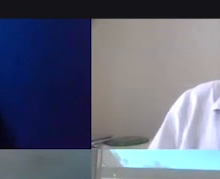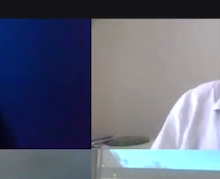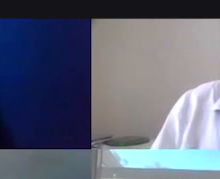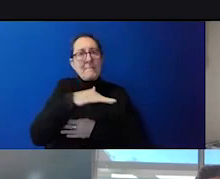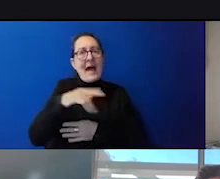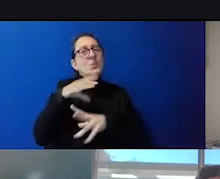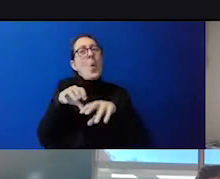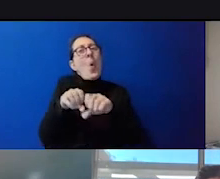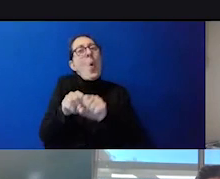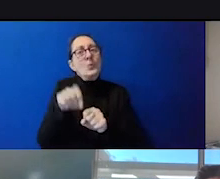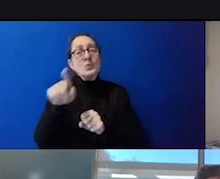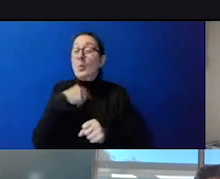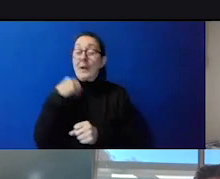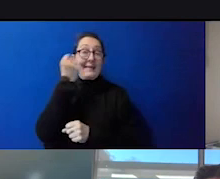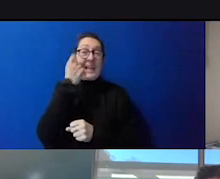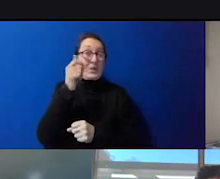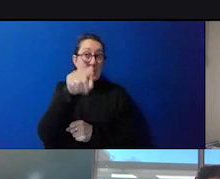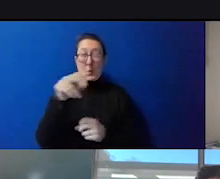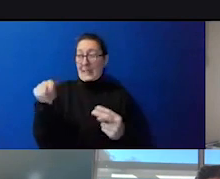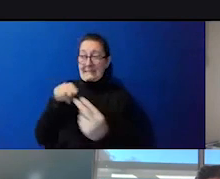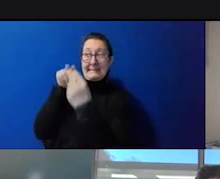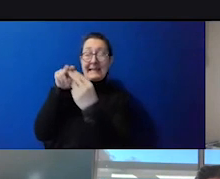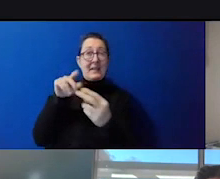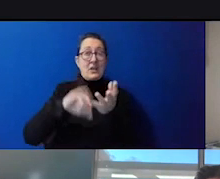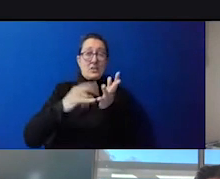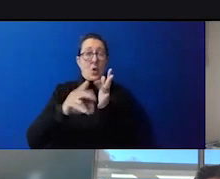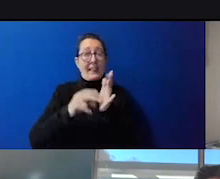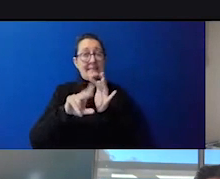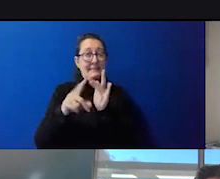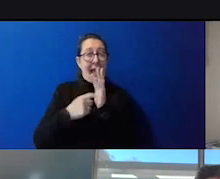solicit on probably one of the worst days of your life and we will be that safe space for